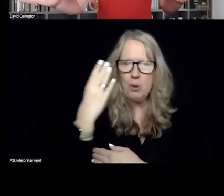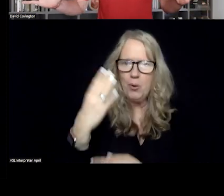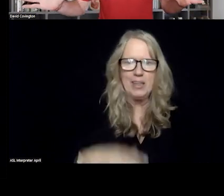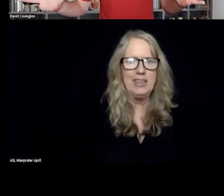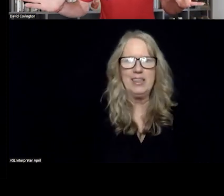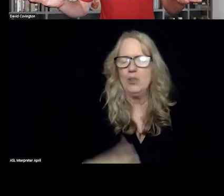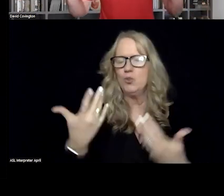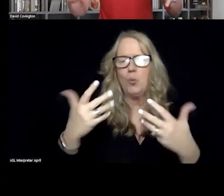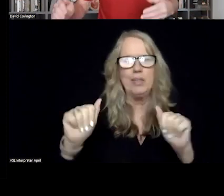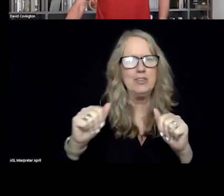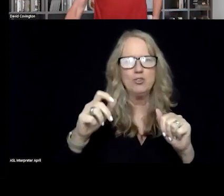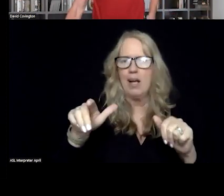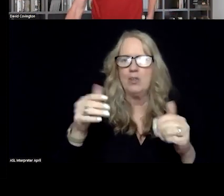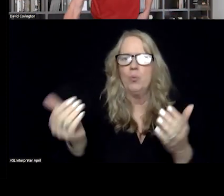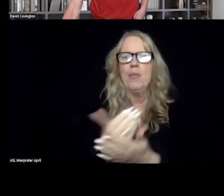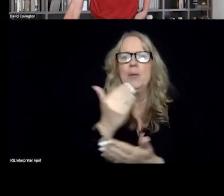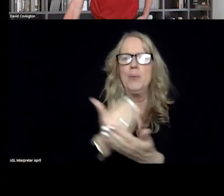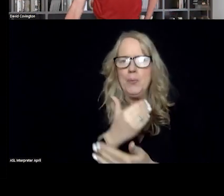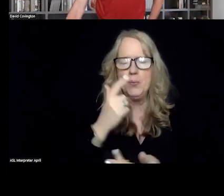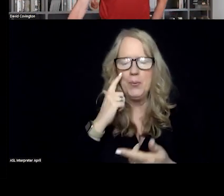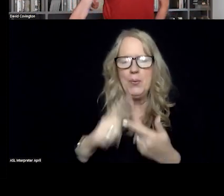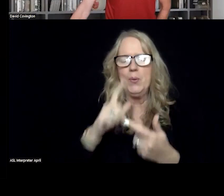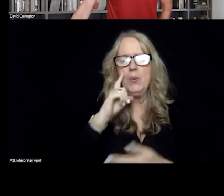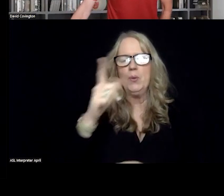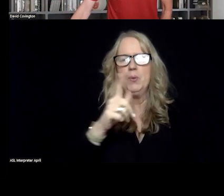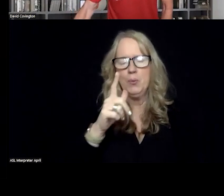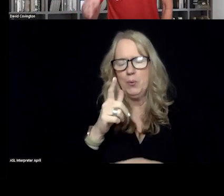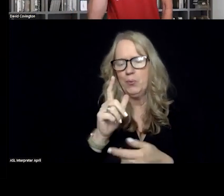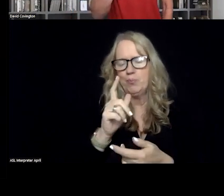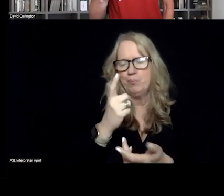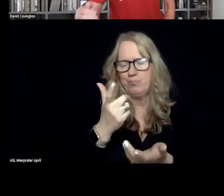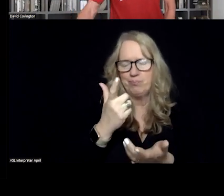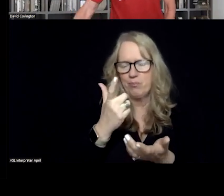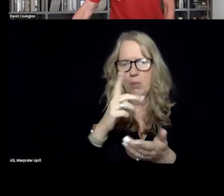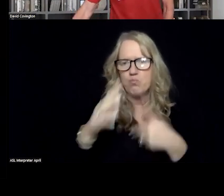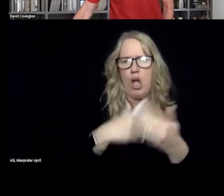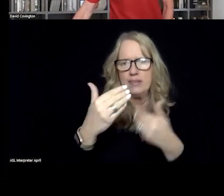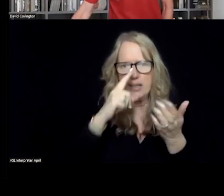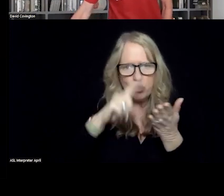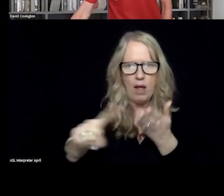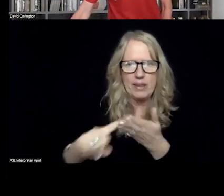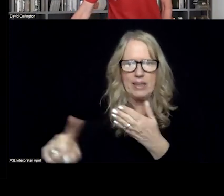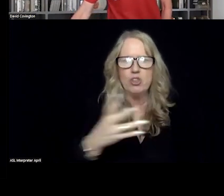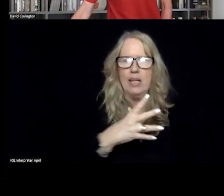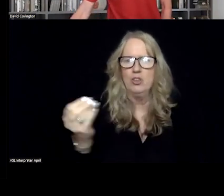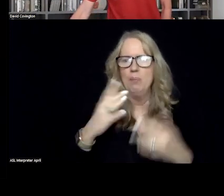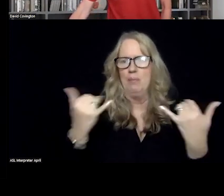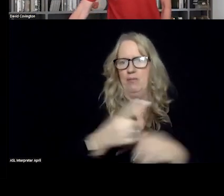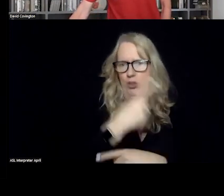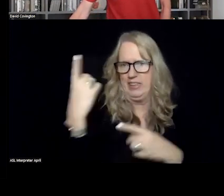YOU IN, BUT HOPEFULLY YOU ARE INTERESTED IN TODAY'S DEBATE.